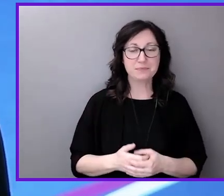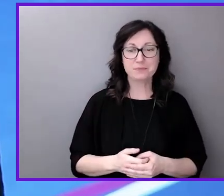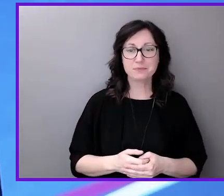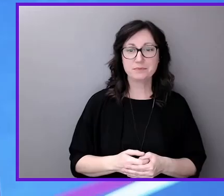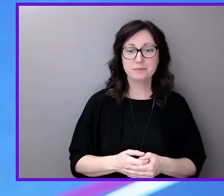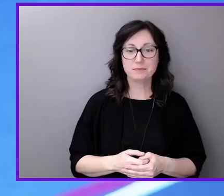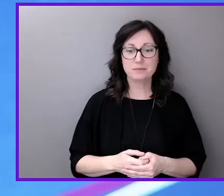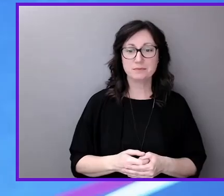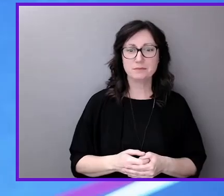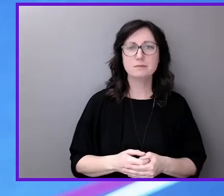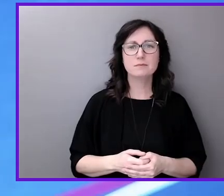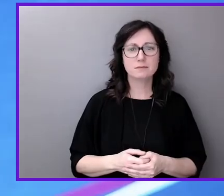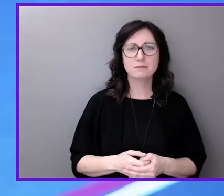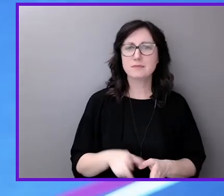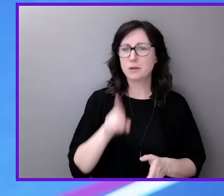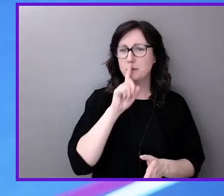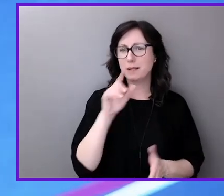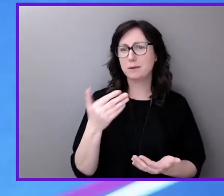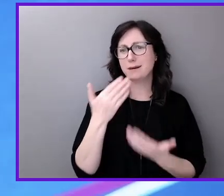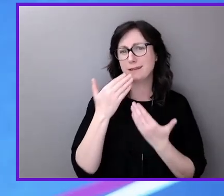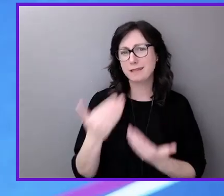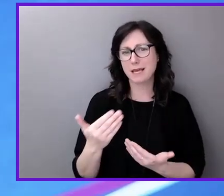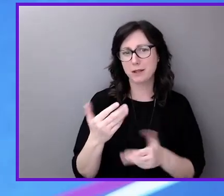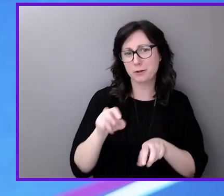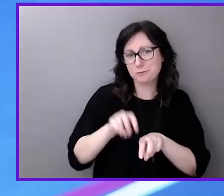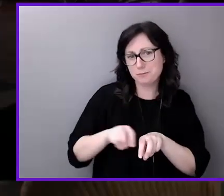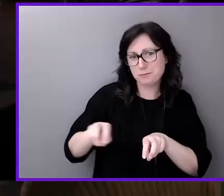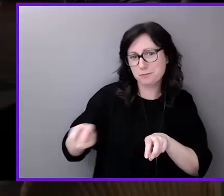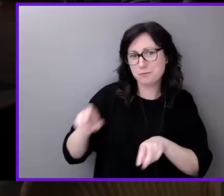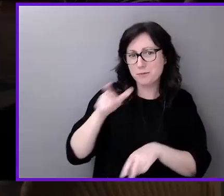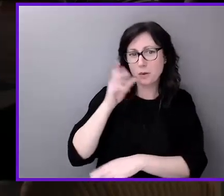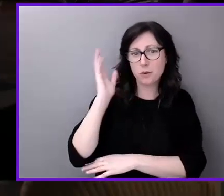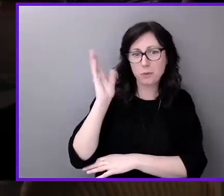I really want to thank our presenters today. Thank you so much.